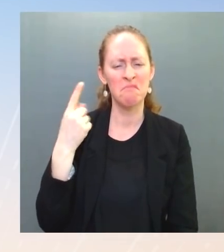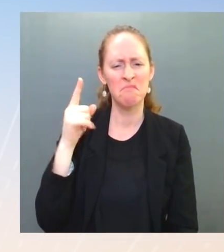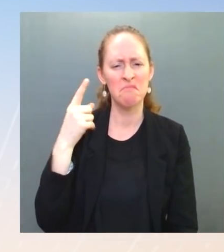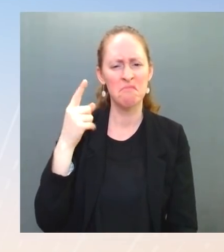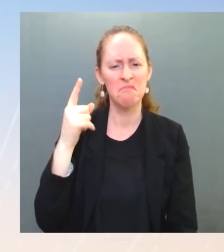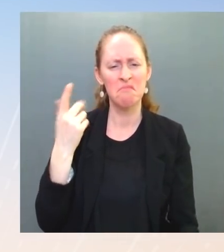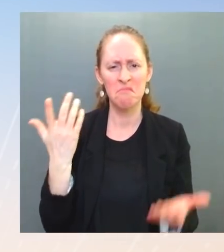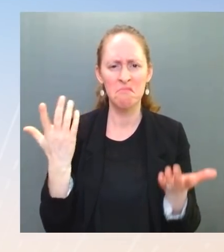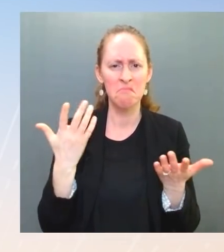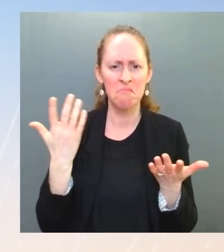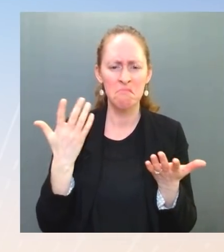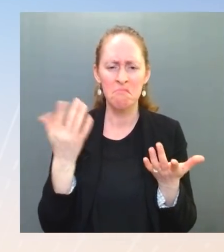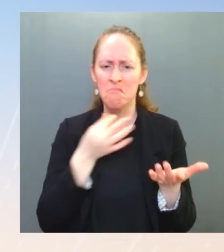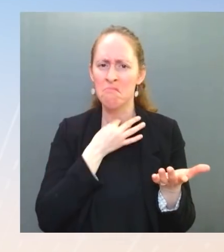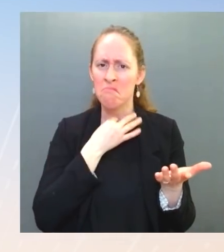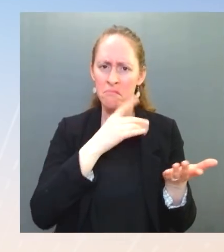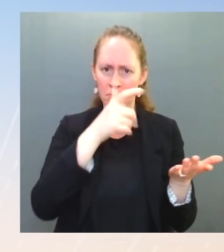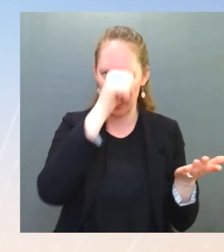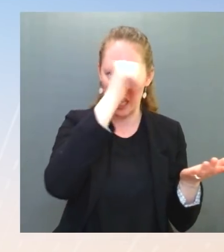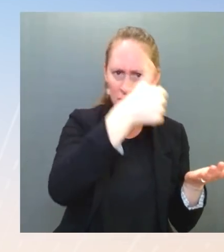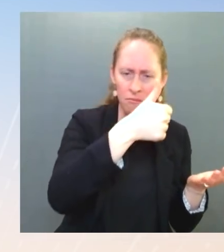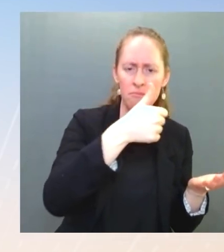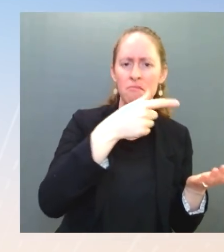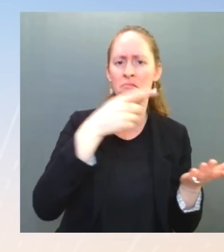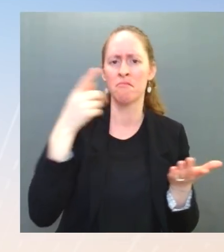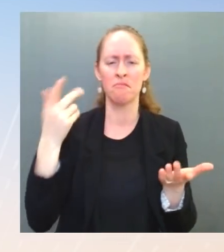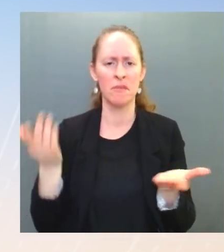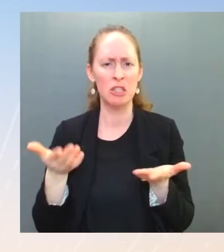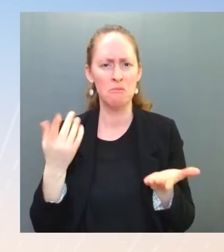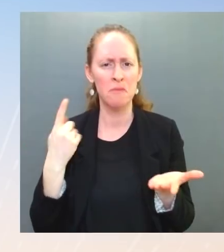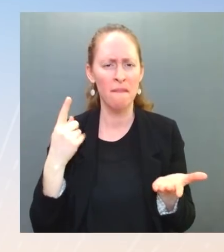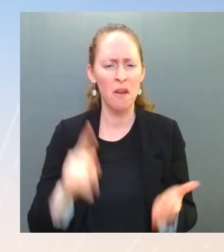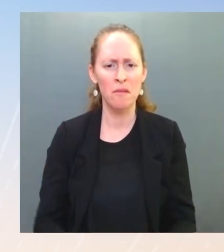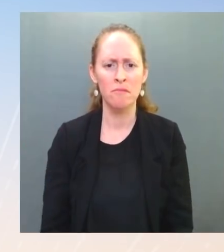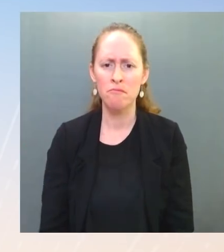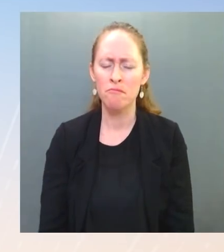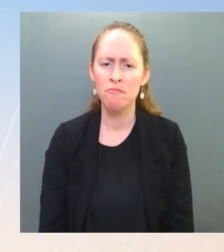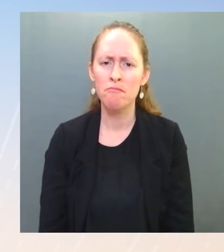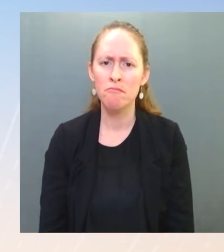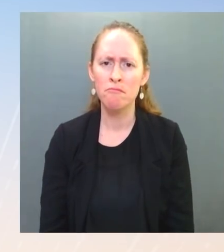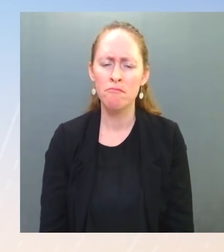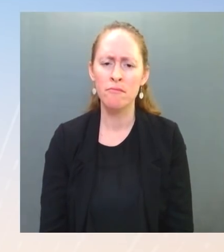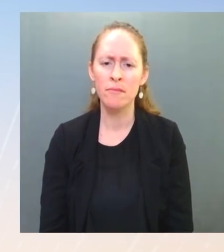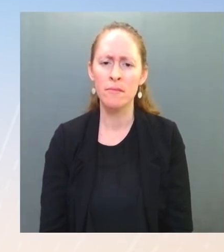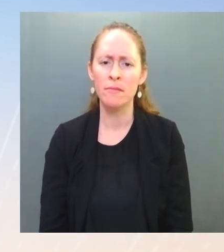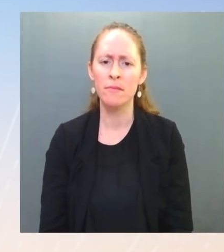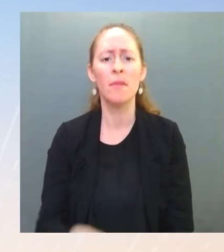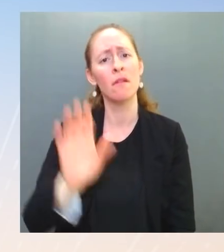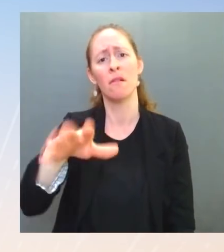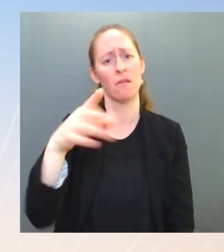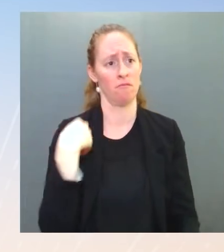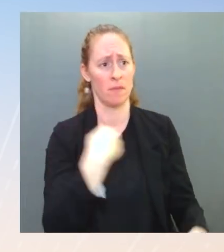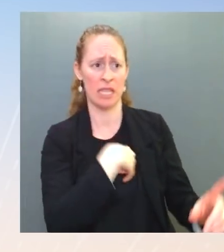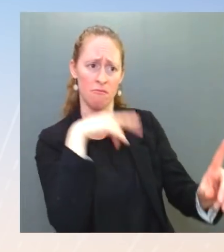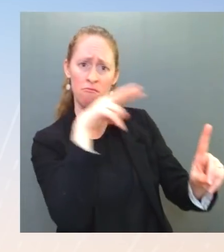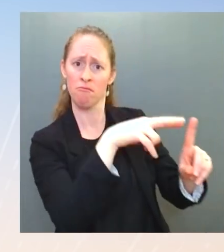We consult very closely with India on a range of issues, and this was an opportunity to work very closely